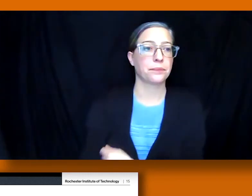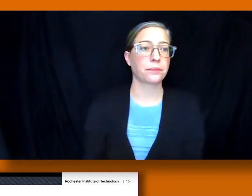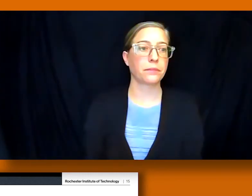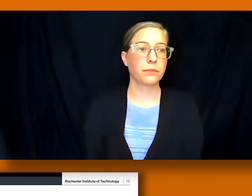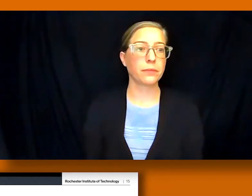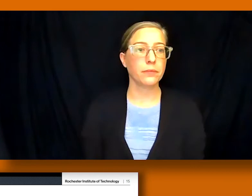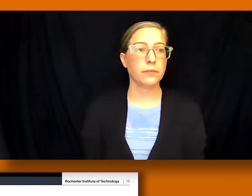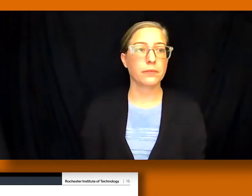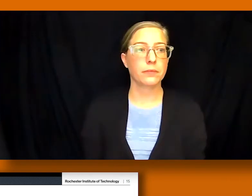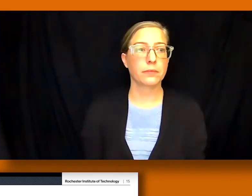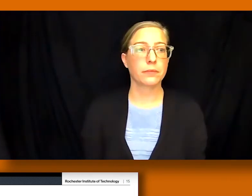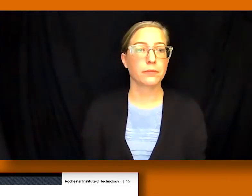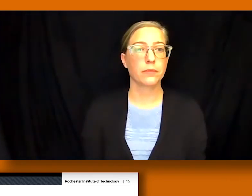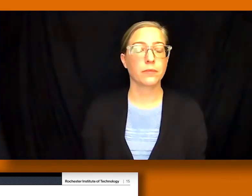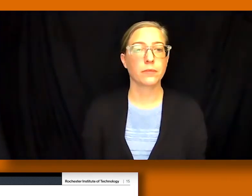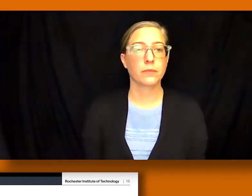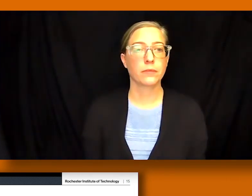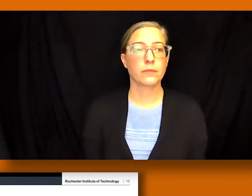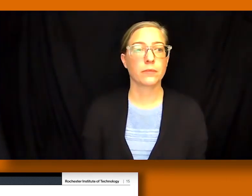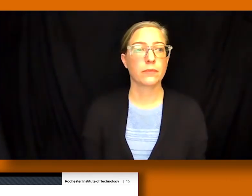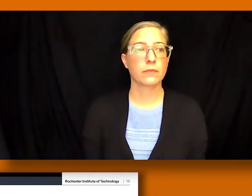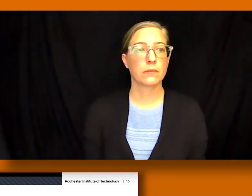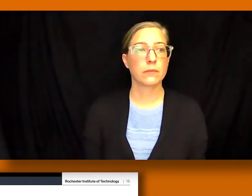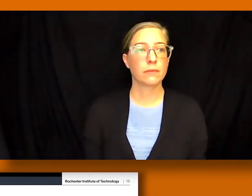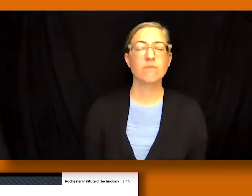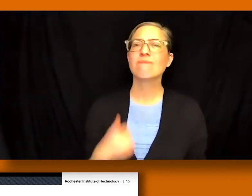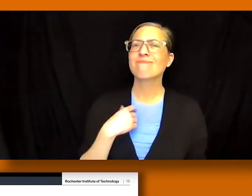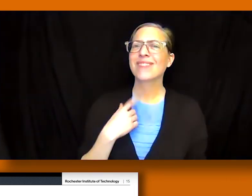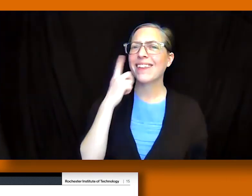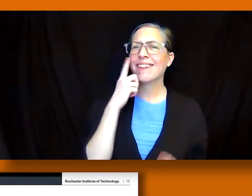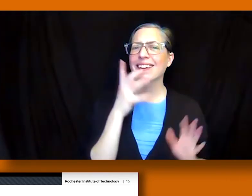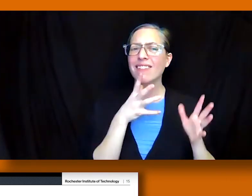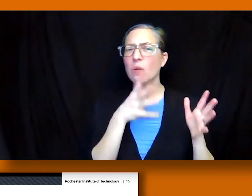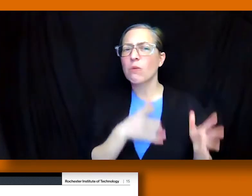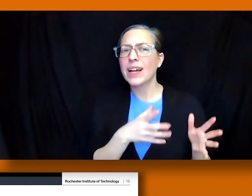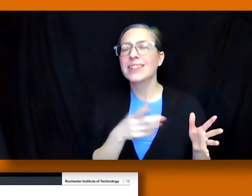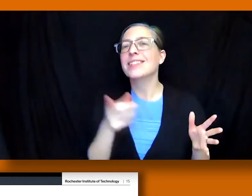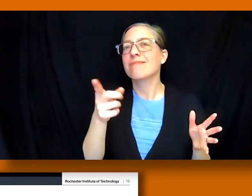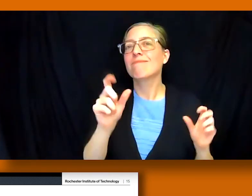I think a lot of the rest you can read within the slide and understand.